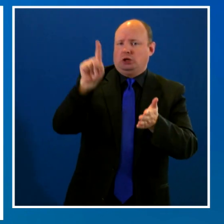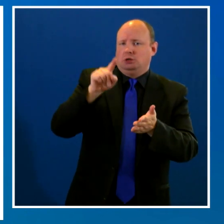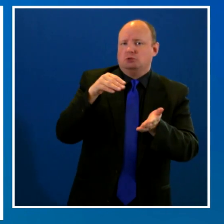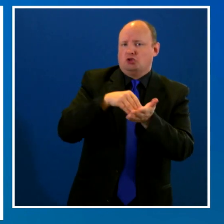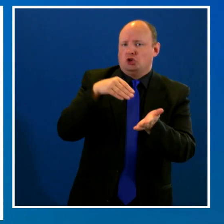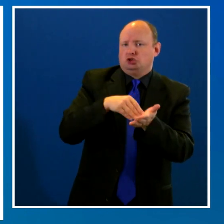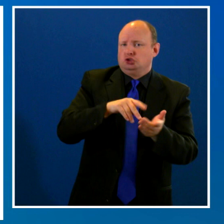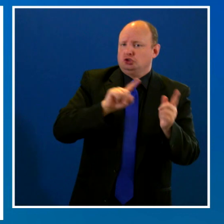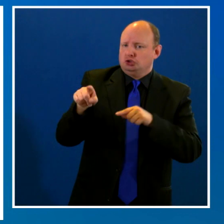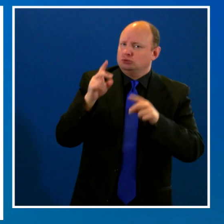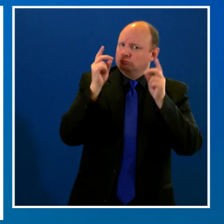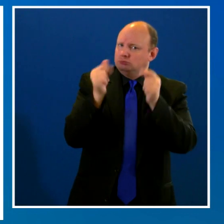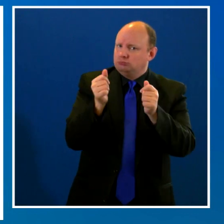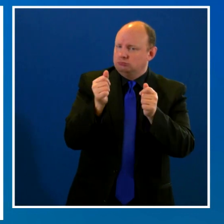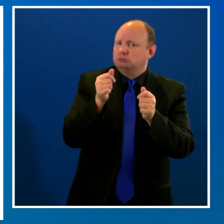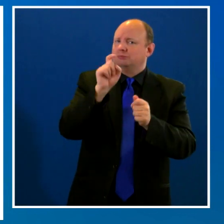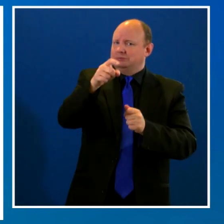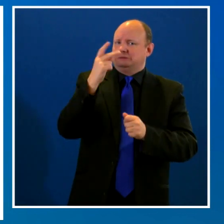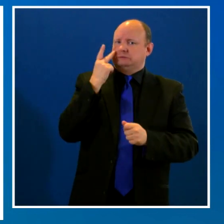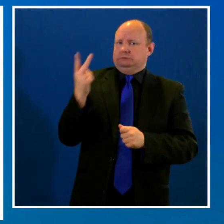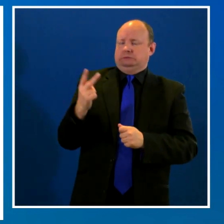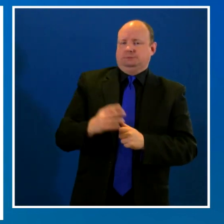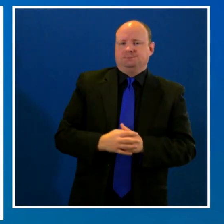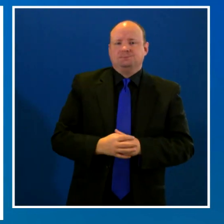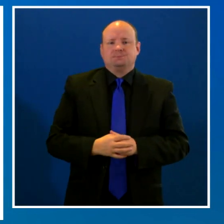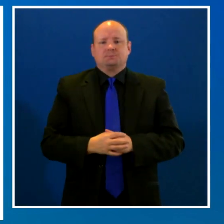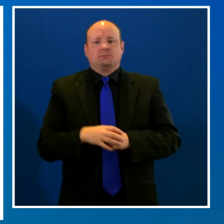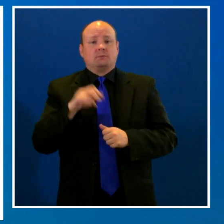Here at the city, we've made the decision to have a majority of